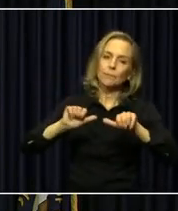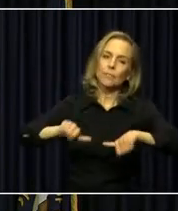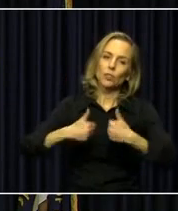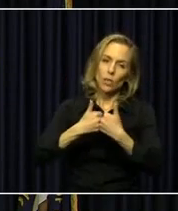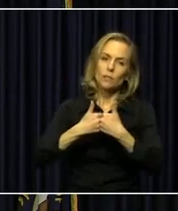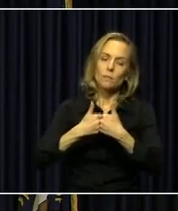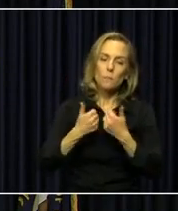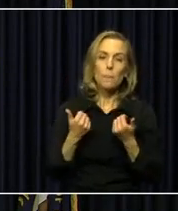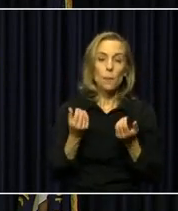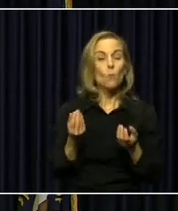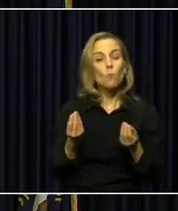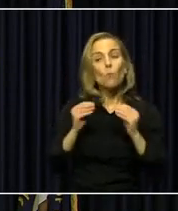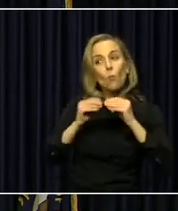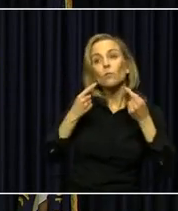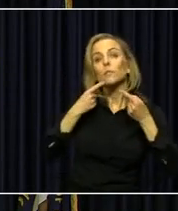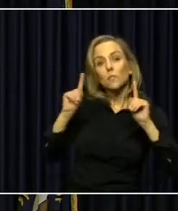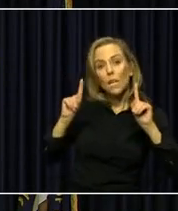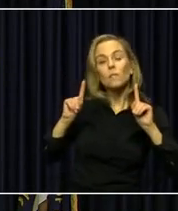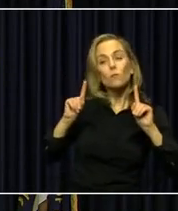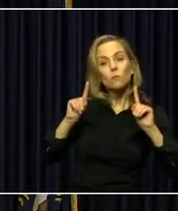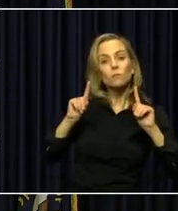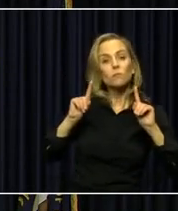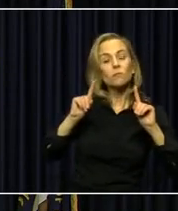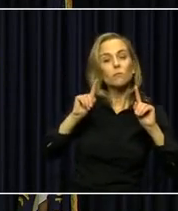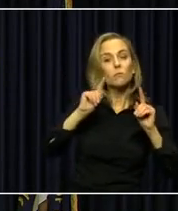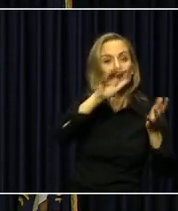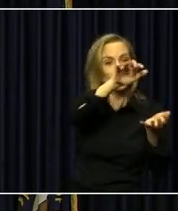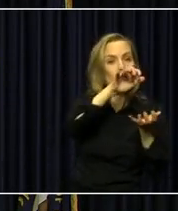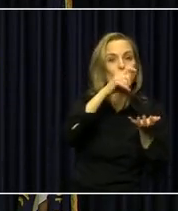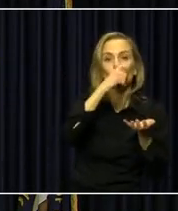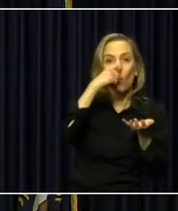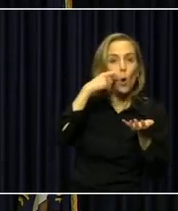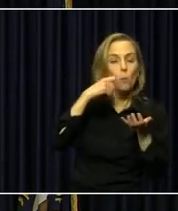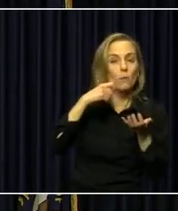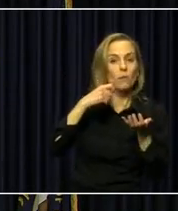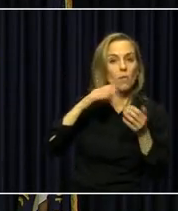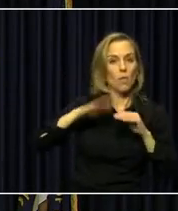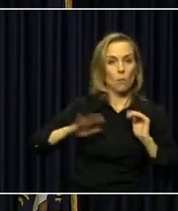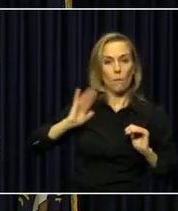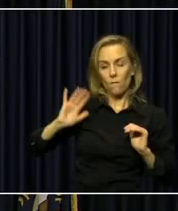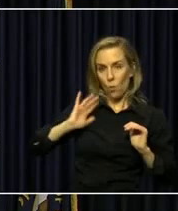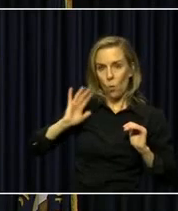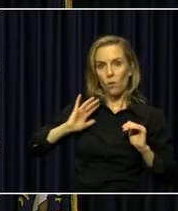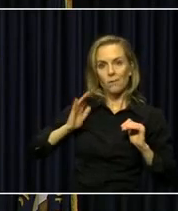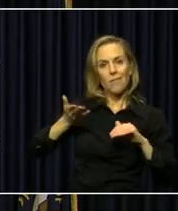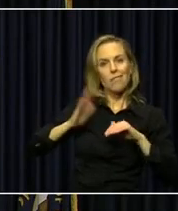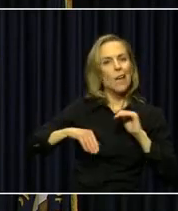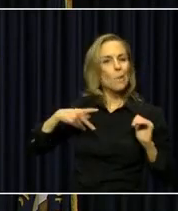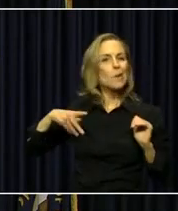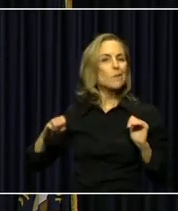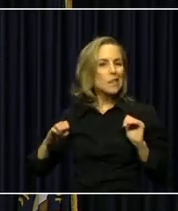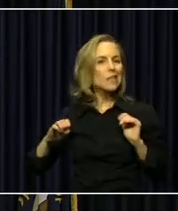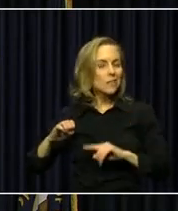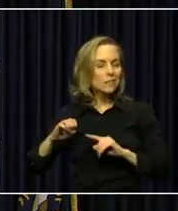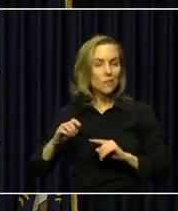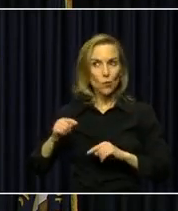IT TOOK US SO LONG TO GET OUR PARTNERSHIP UP, WE'VE GOT TO SUSTAIN IT, AND I DON'T WANT TO SET SOMETHING YOU, WE DO 100